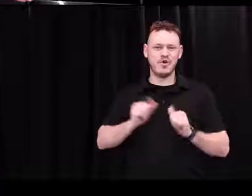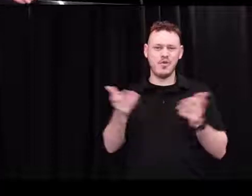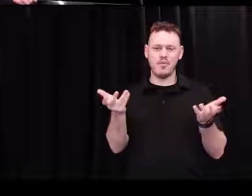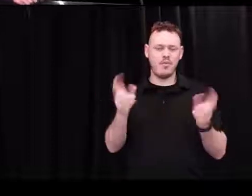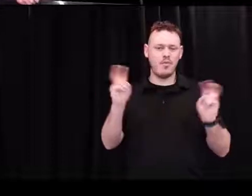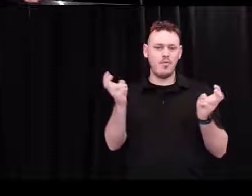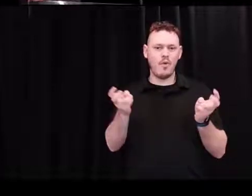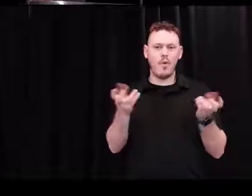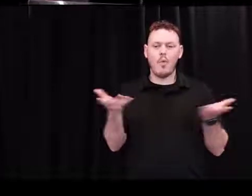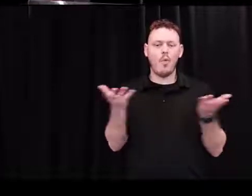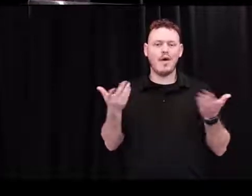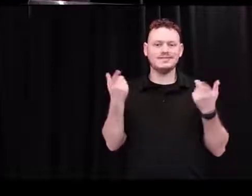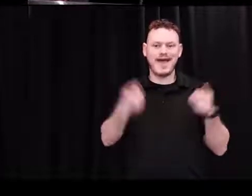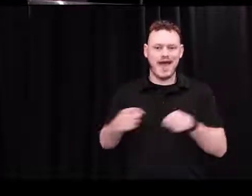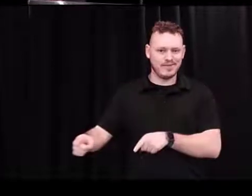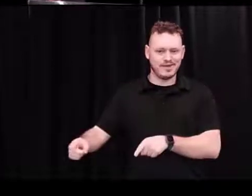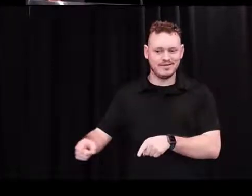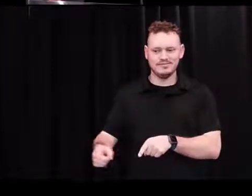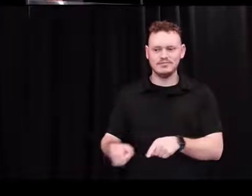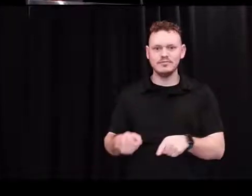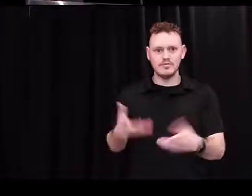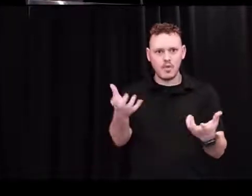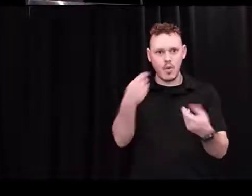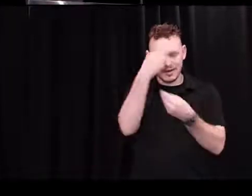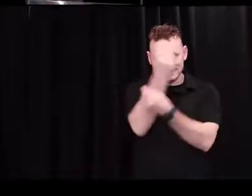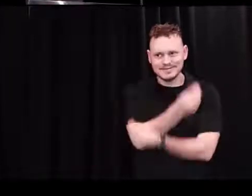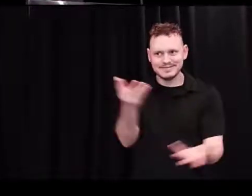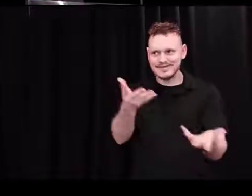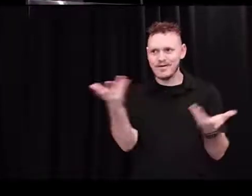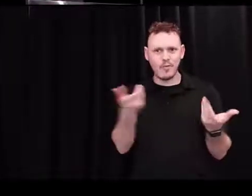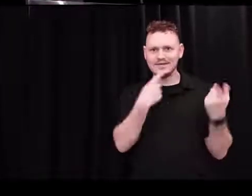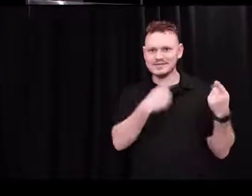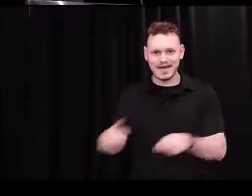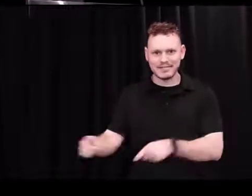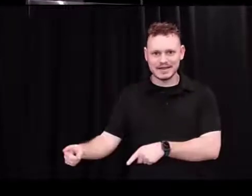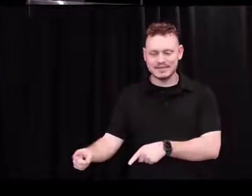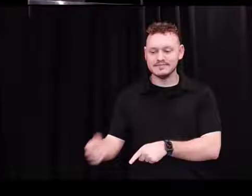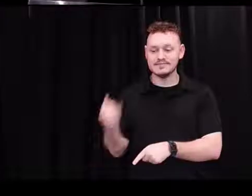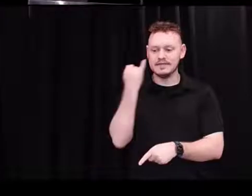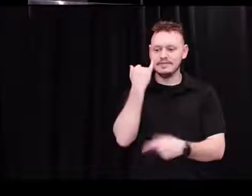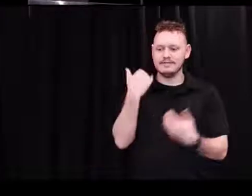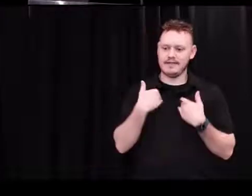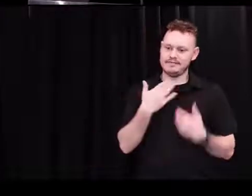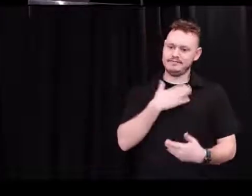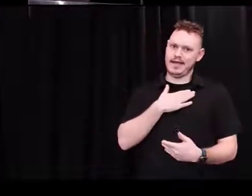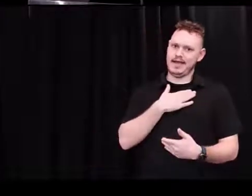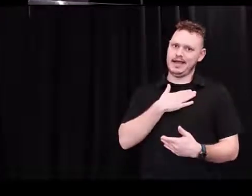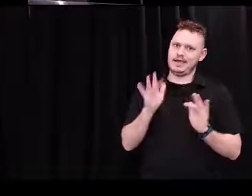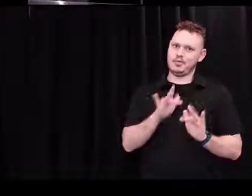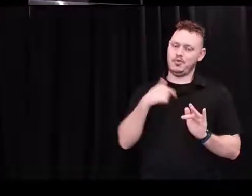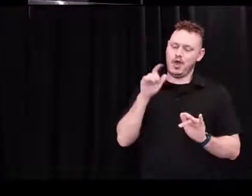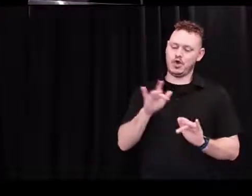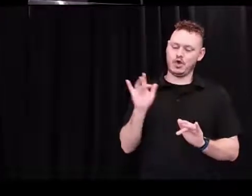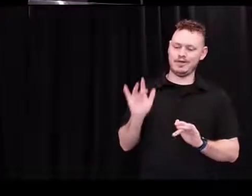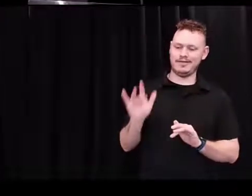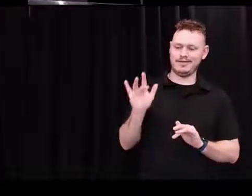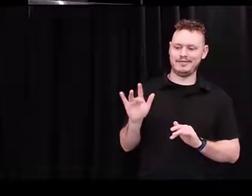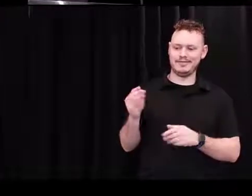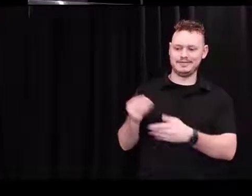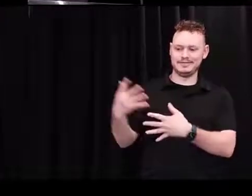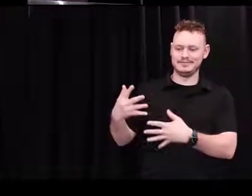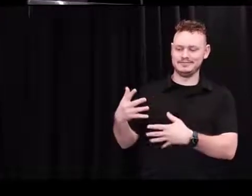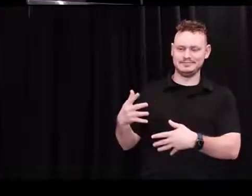we want to tell them what is happening. If I had my computer, I could actually click on this. I